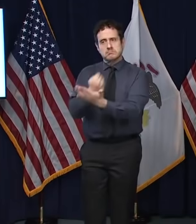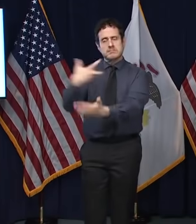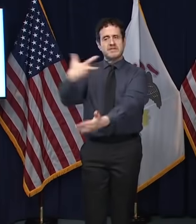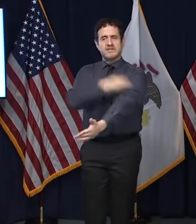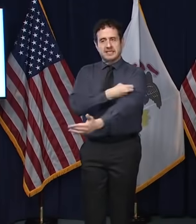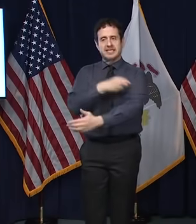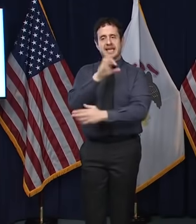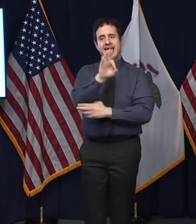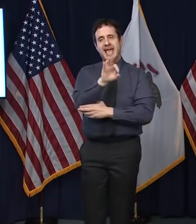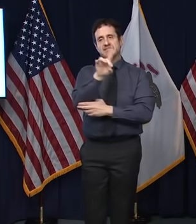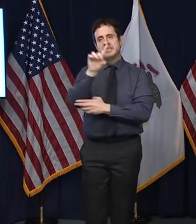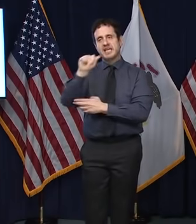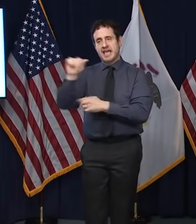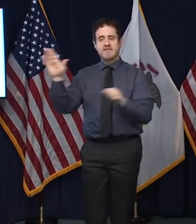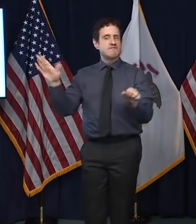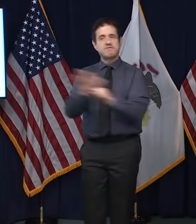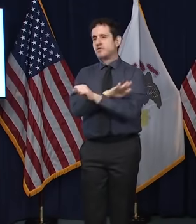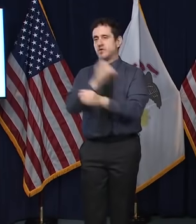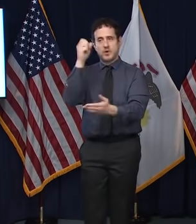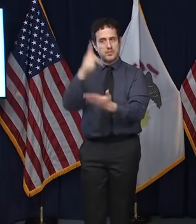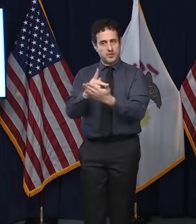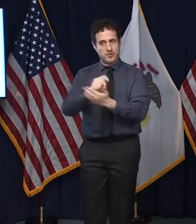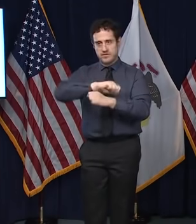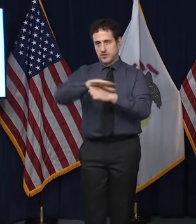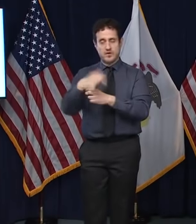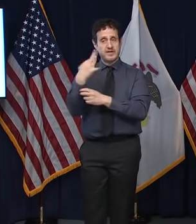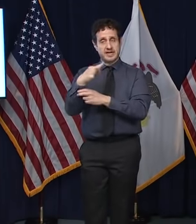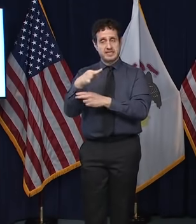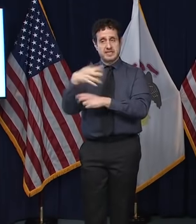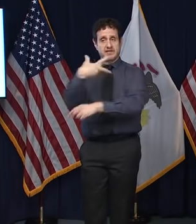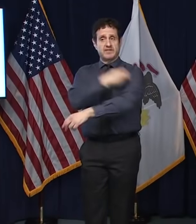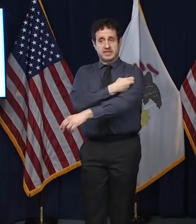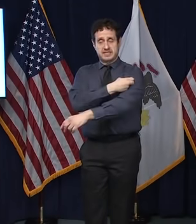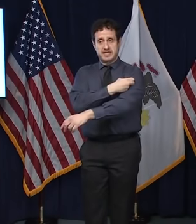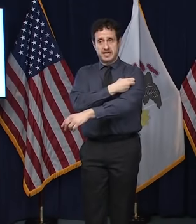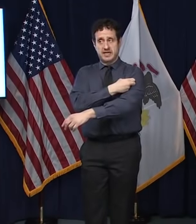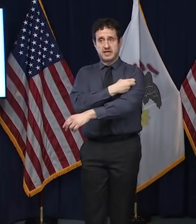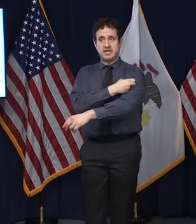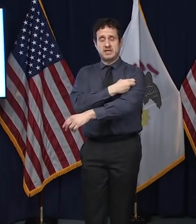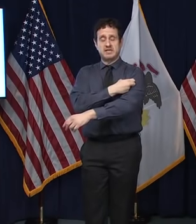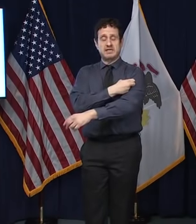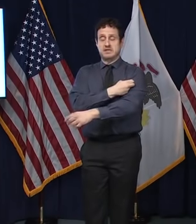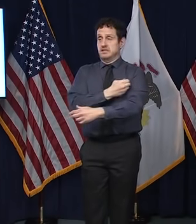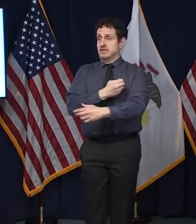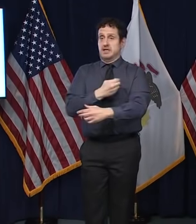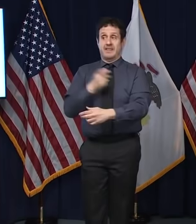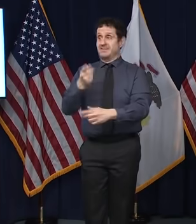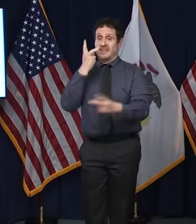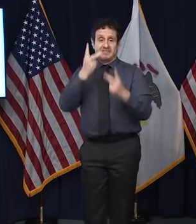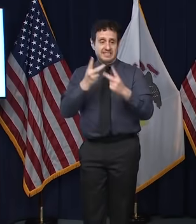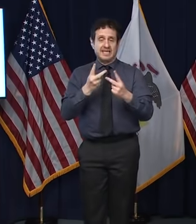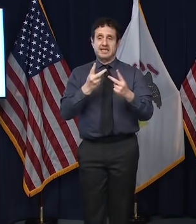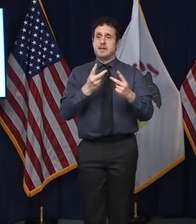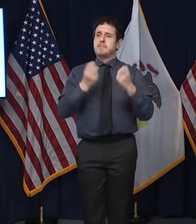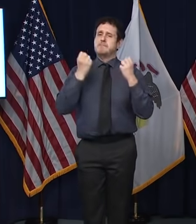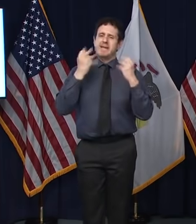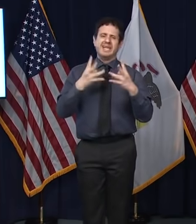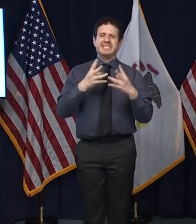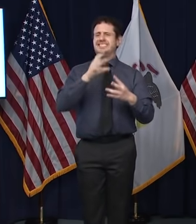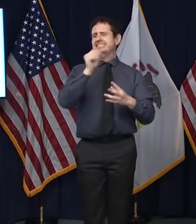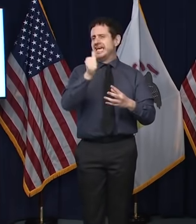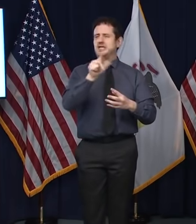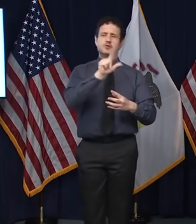get vaccinated FDA's full